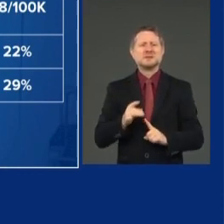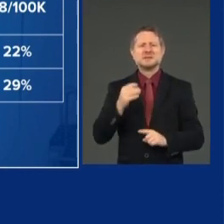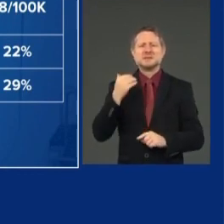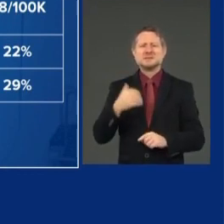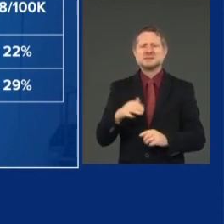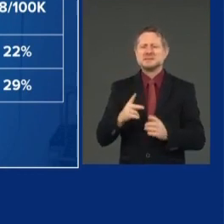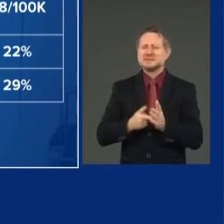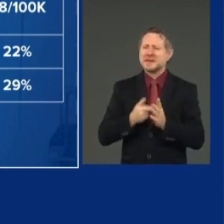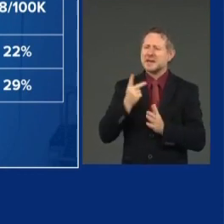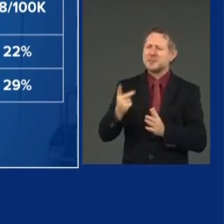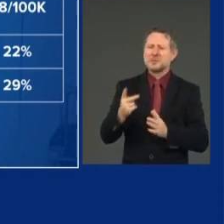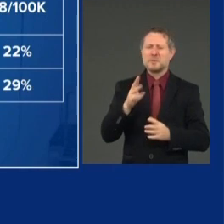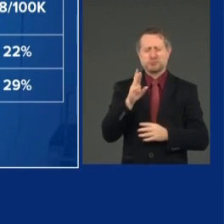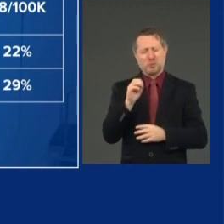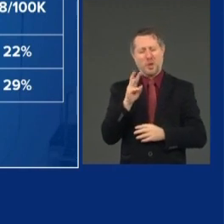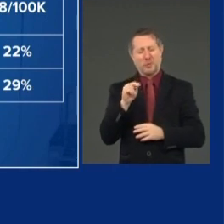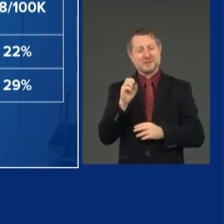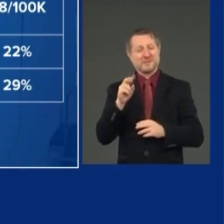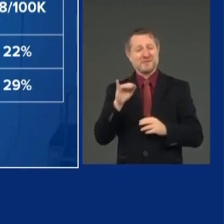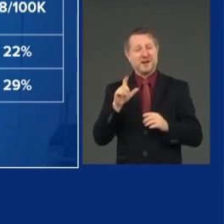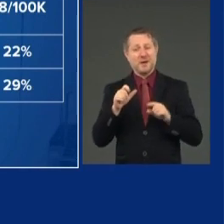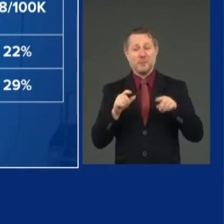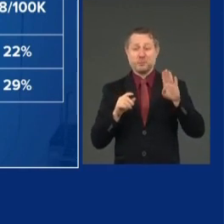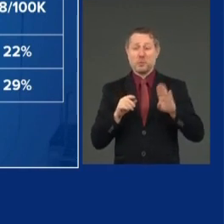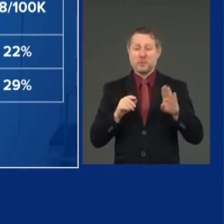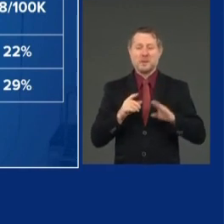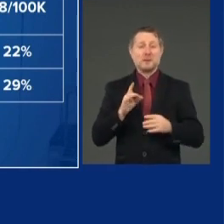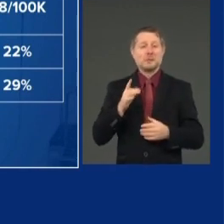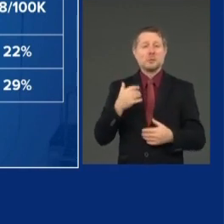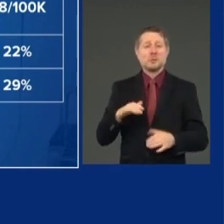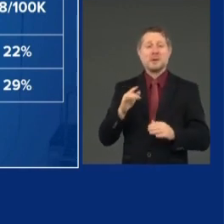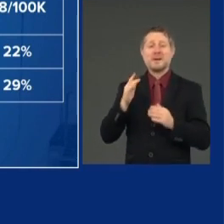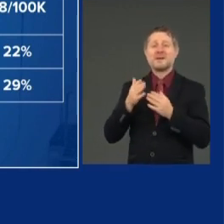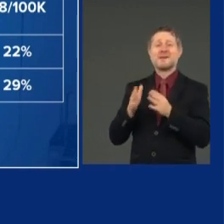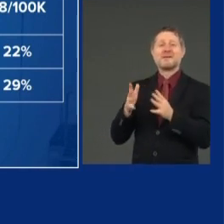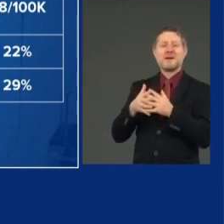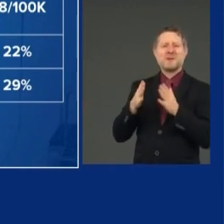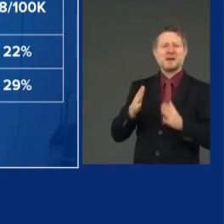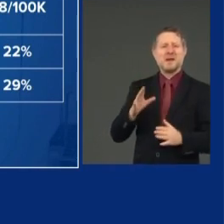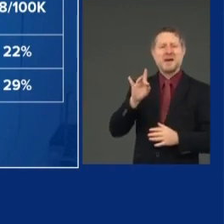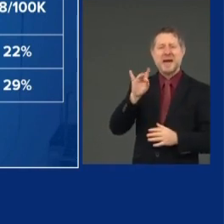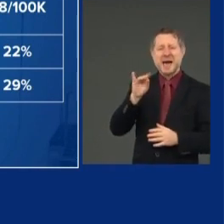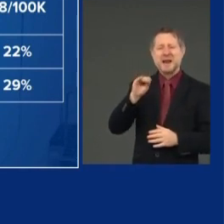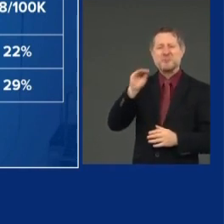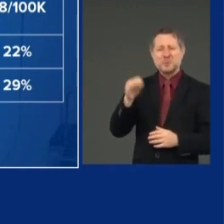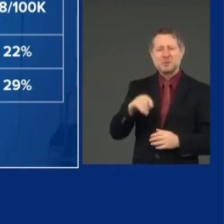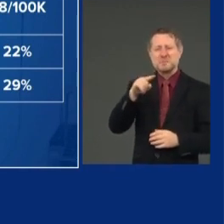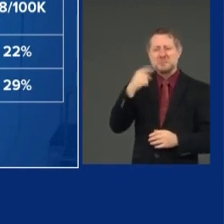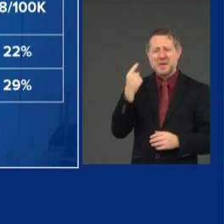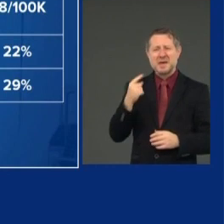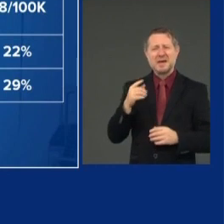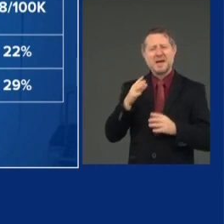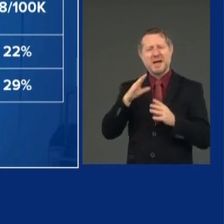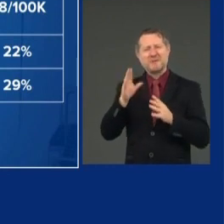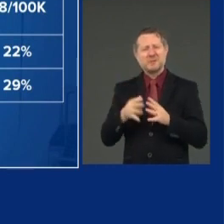DOUBLE THE CITY AVERAGE. THAT HAPPENS TO BE 80%